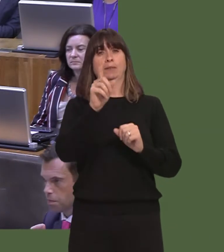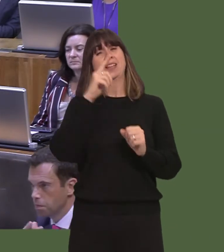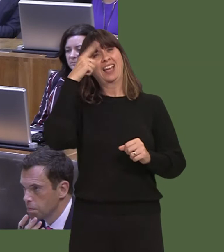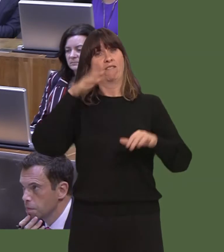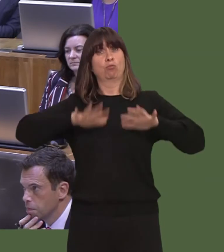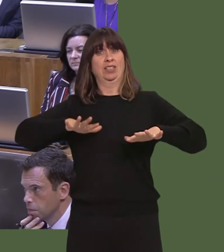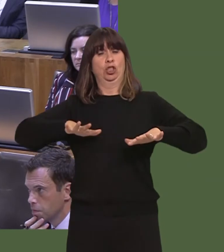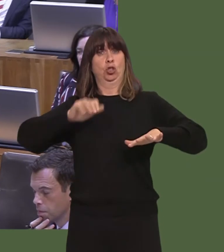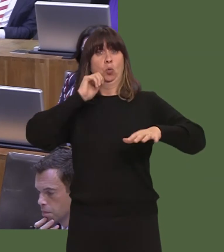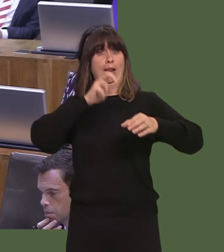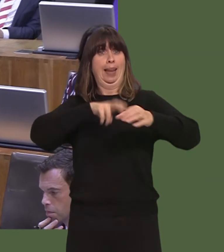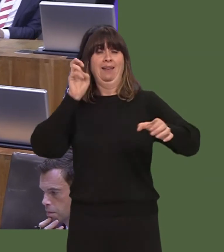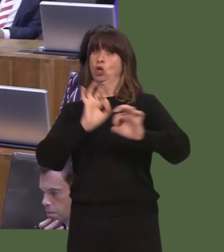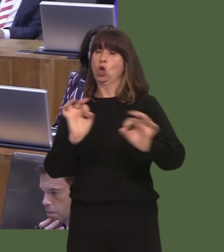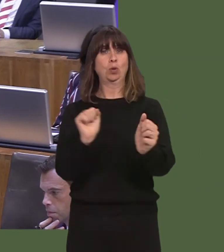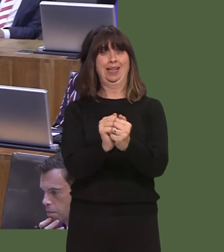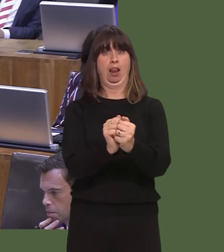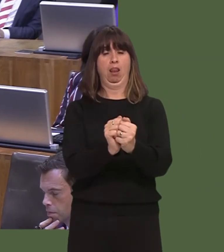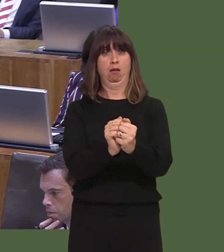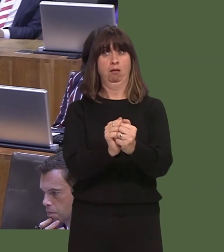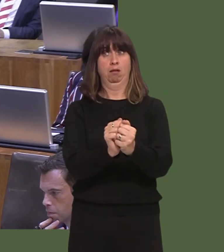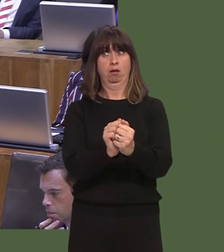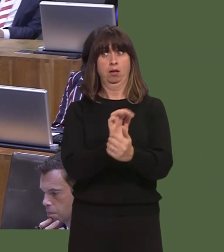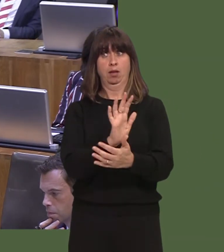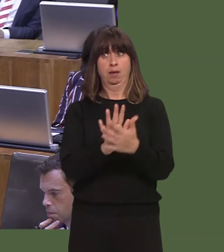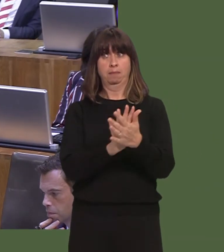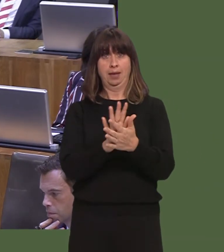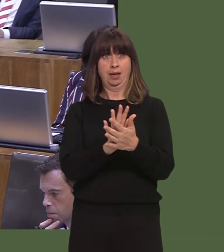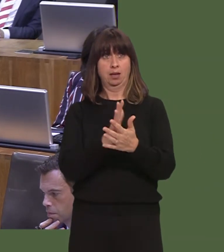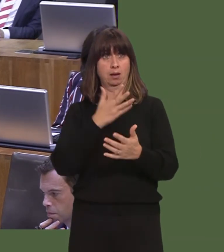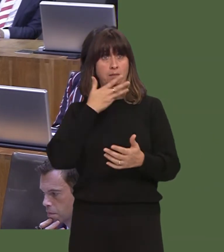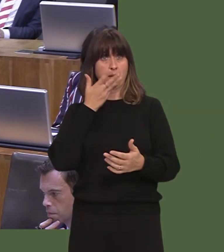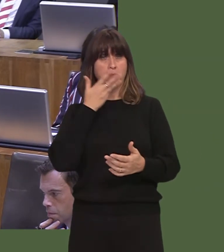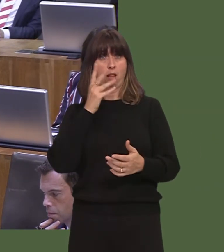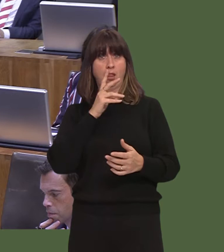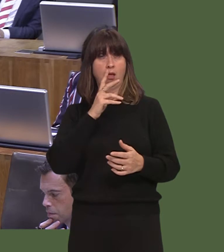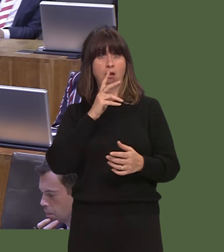If Britain leaves with no deal, are we really saying that the people have no right to express an opinion on that?